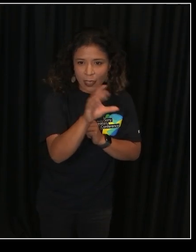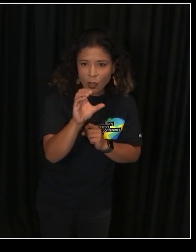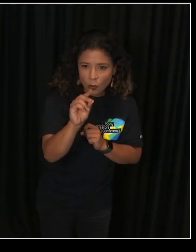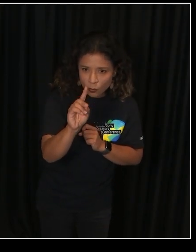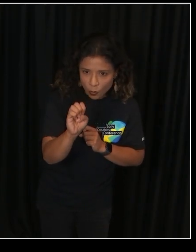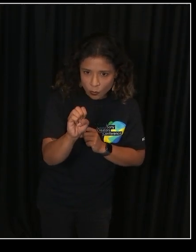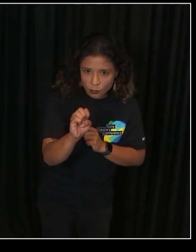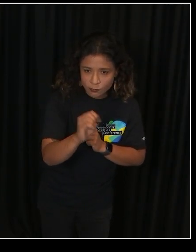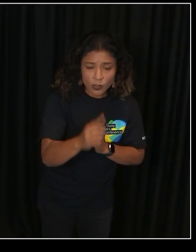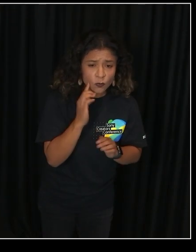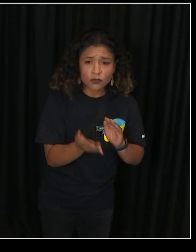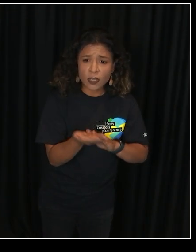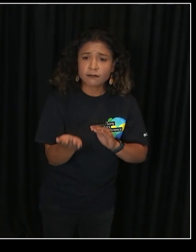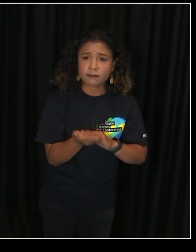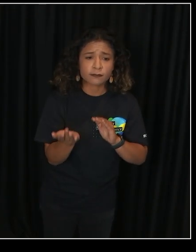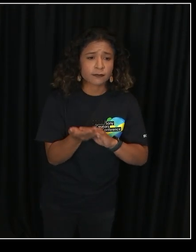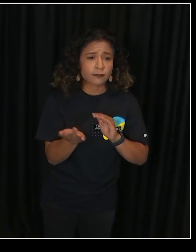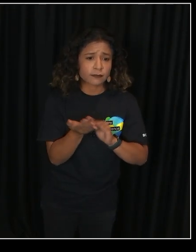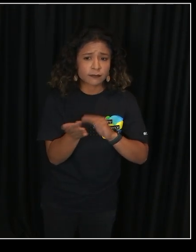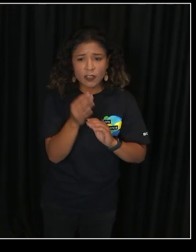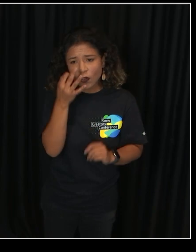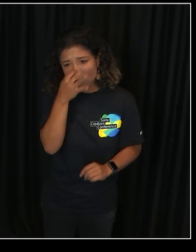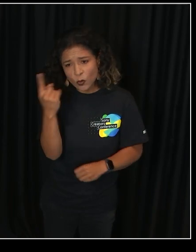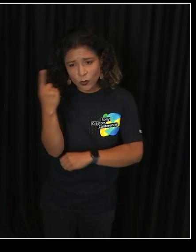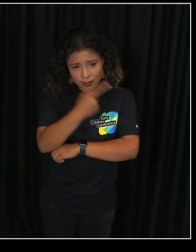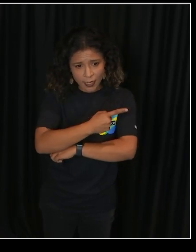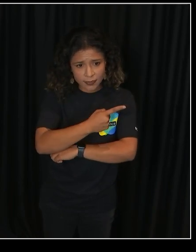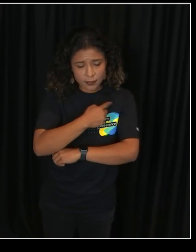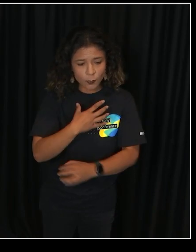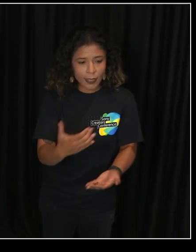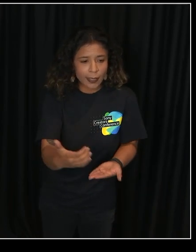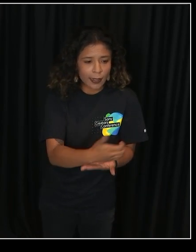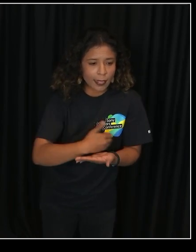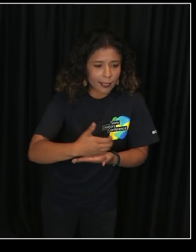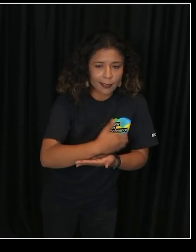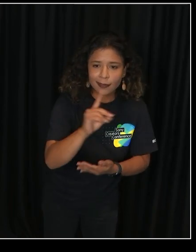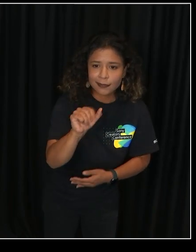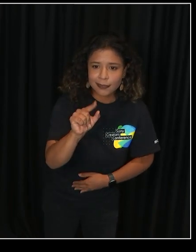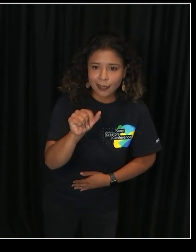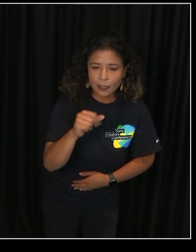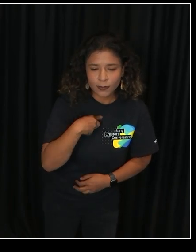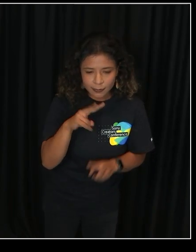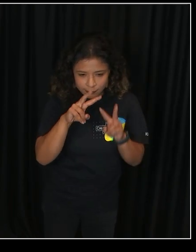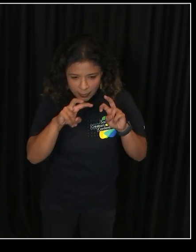It would run for a few days, we'd get data back and we'd evaluate that and iterate.